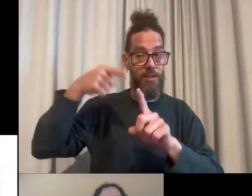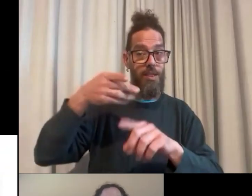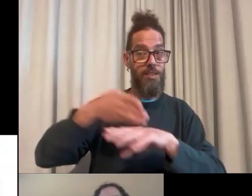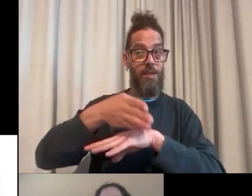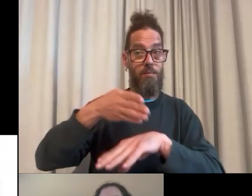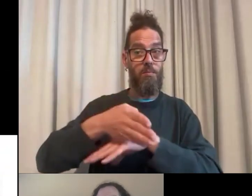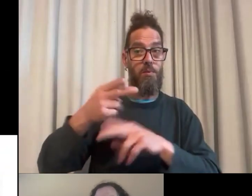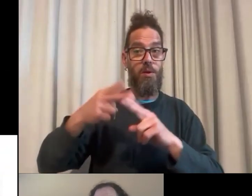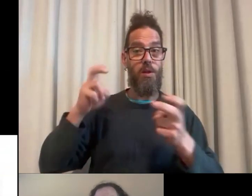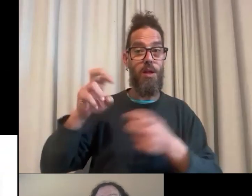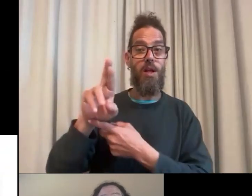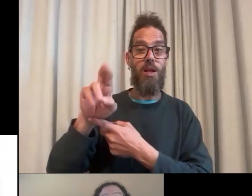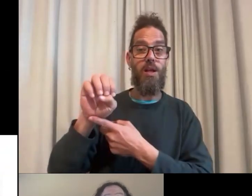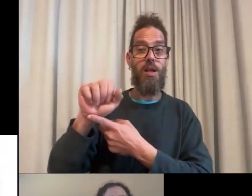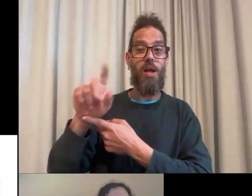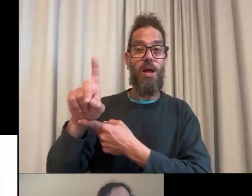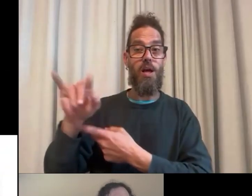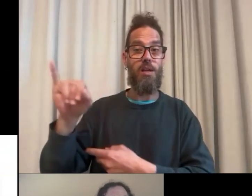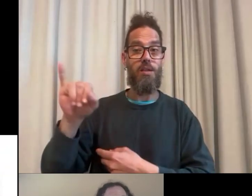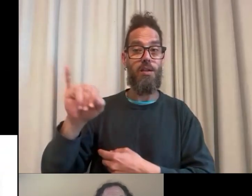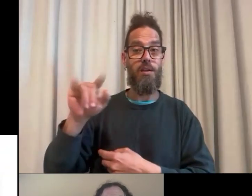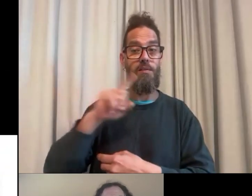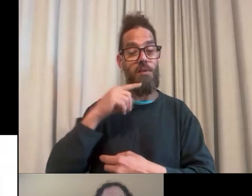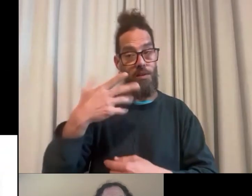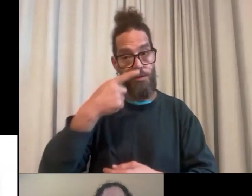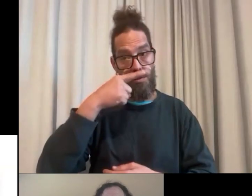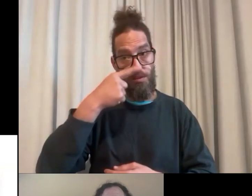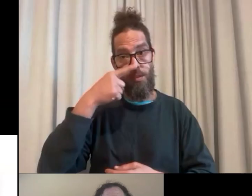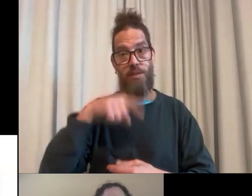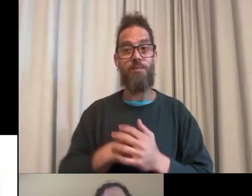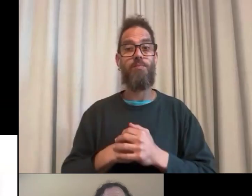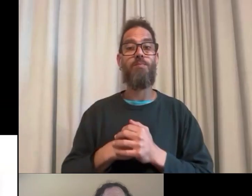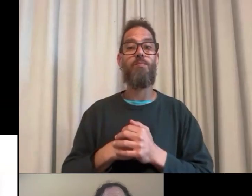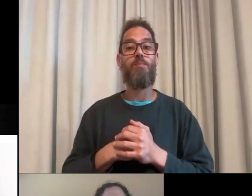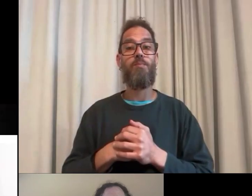program in accessibility, called READi. Very proud to have been a part of that.